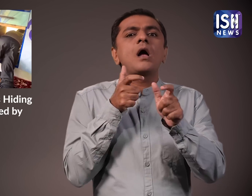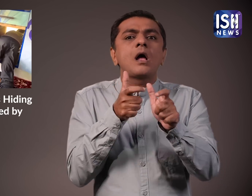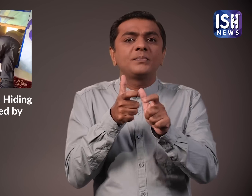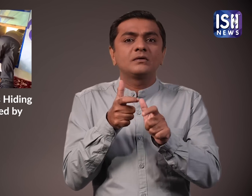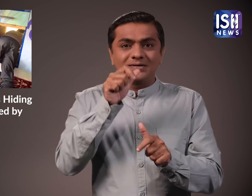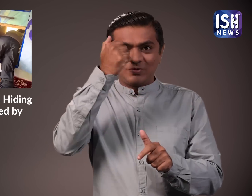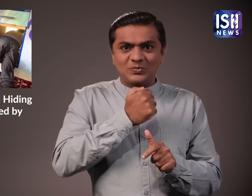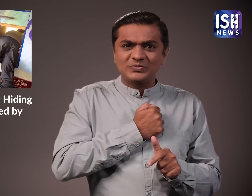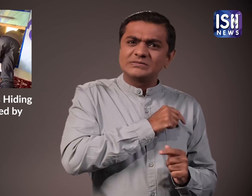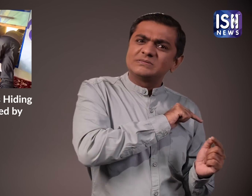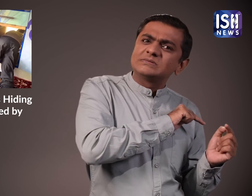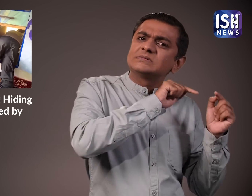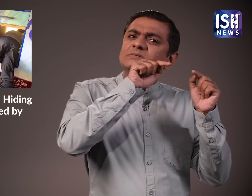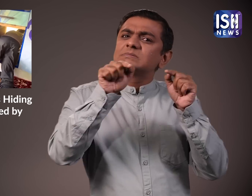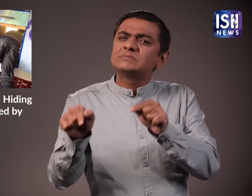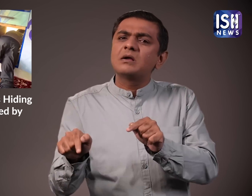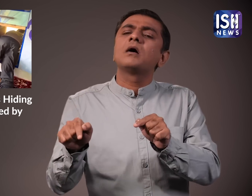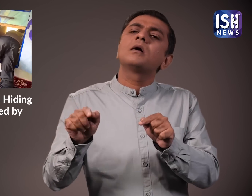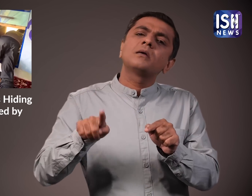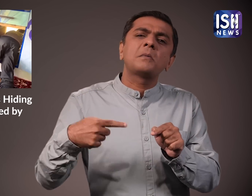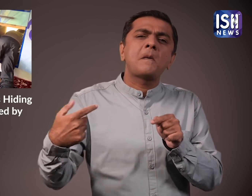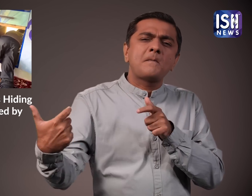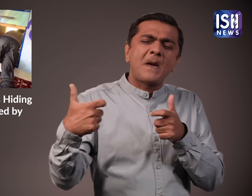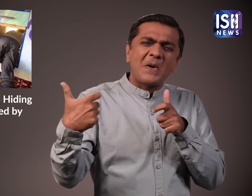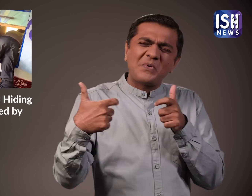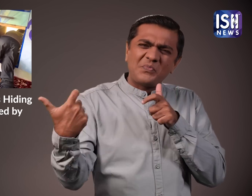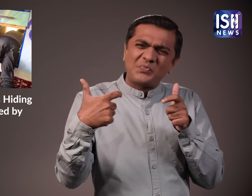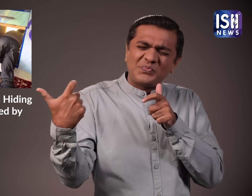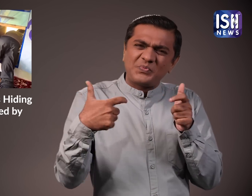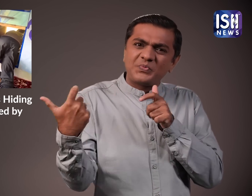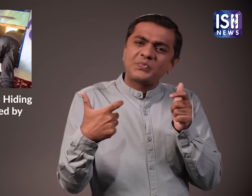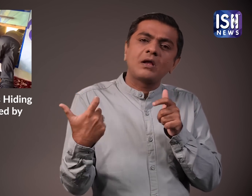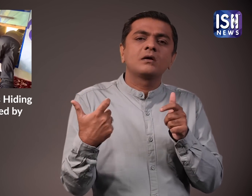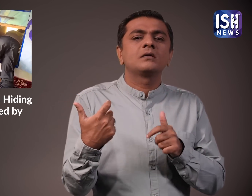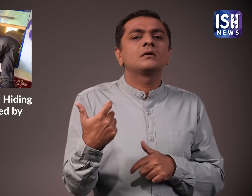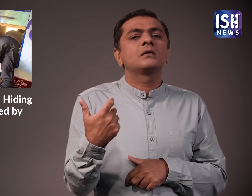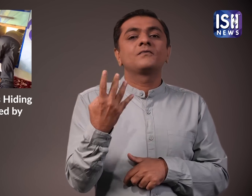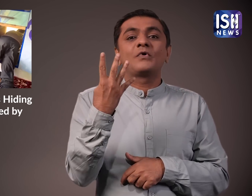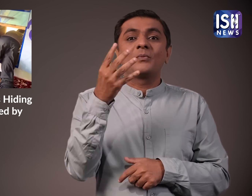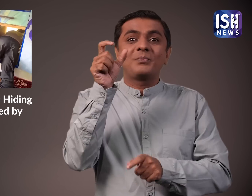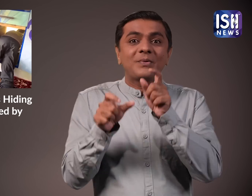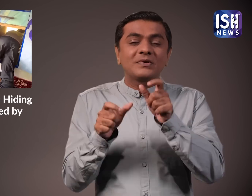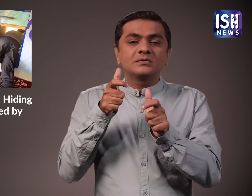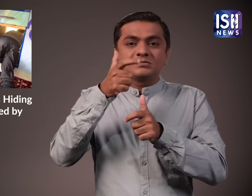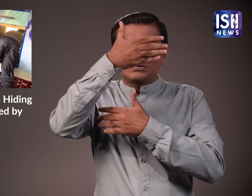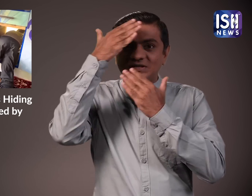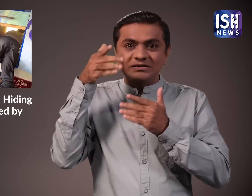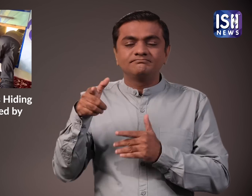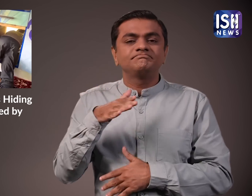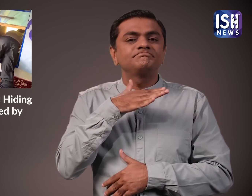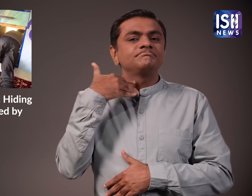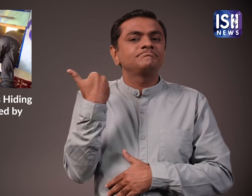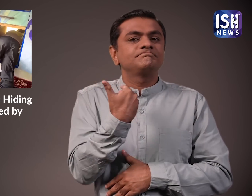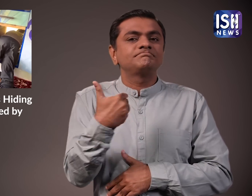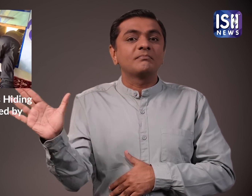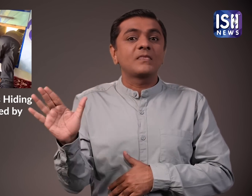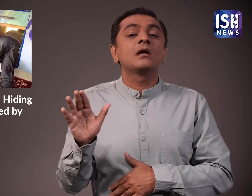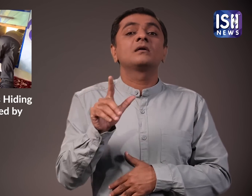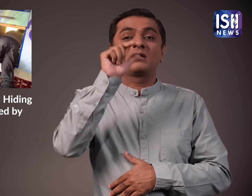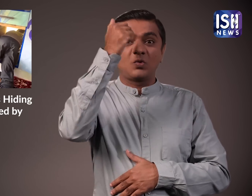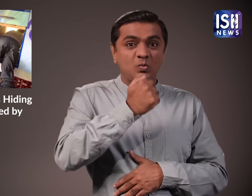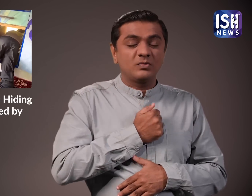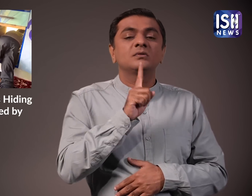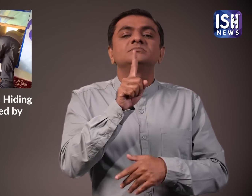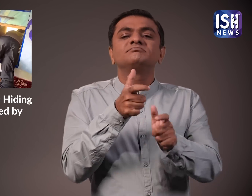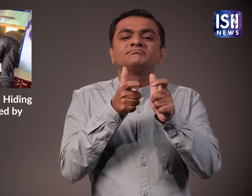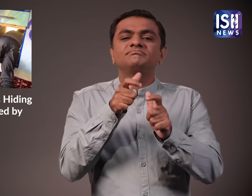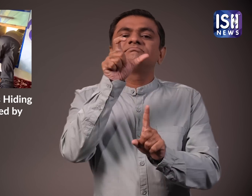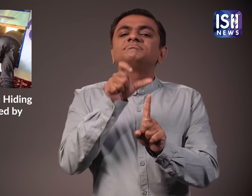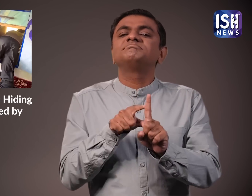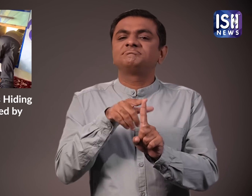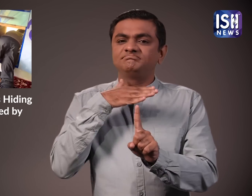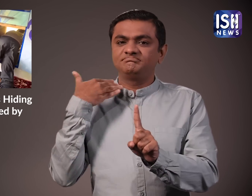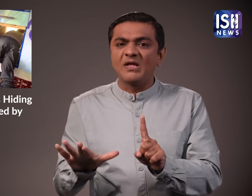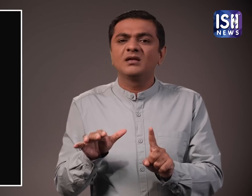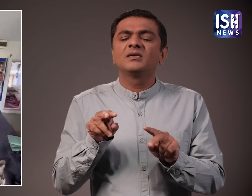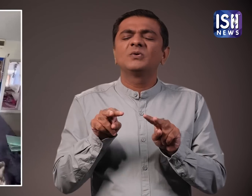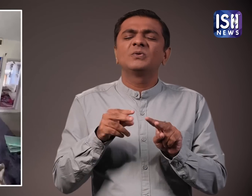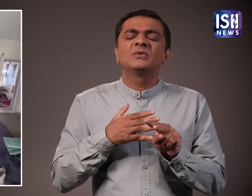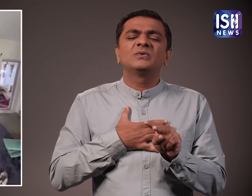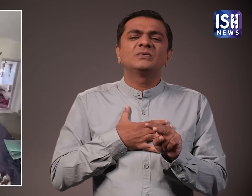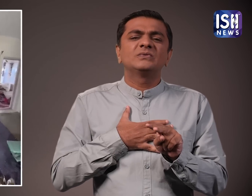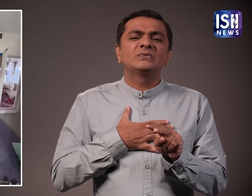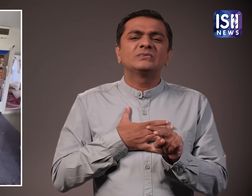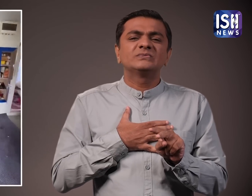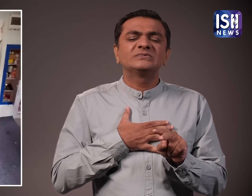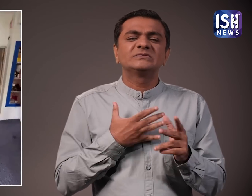The army arrived and shot dead all four terrorists hiding in the house, but one Indian soldier also lost his life.